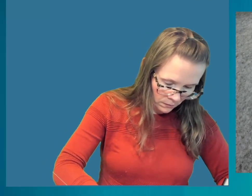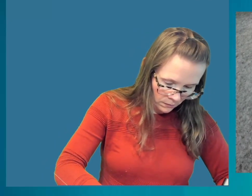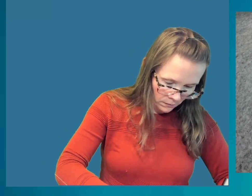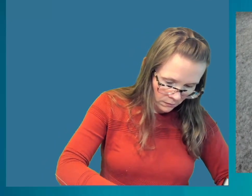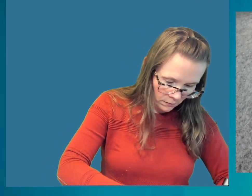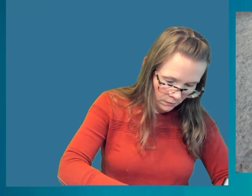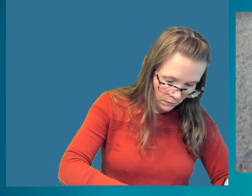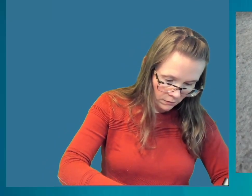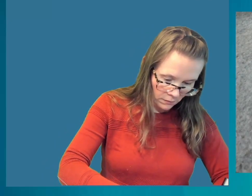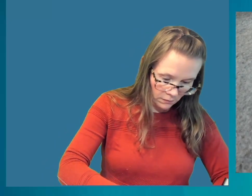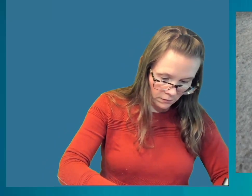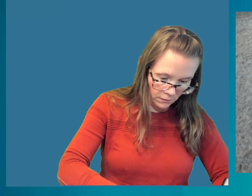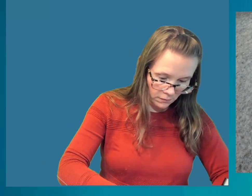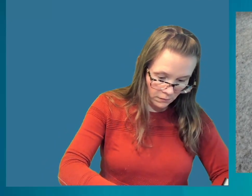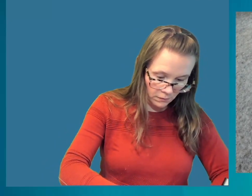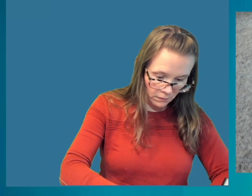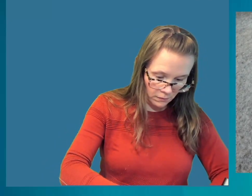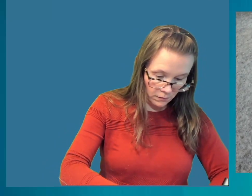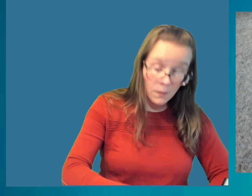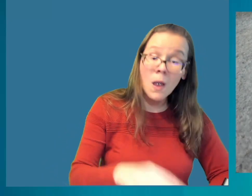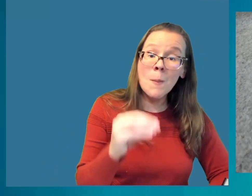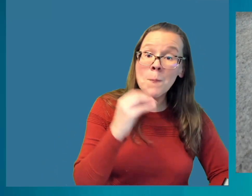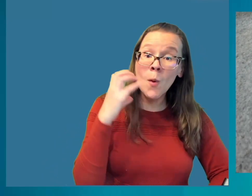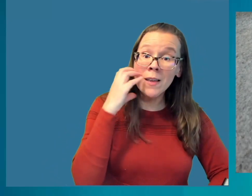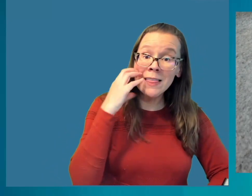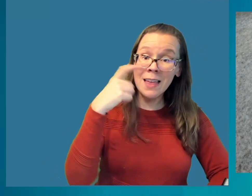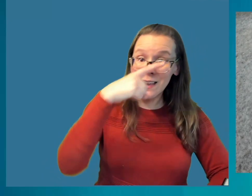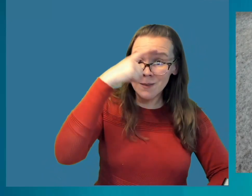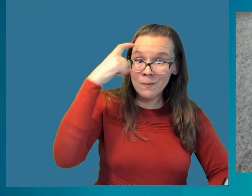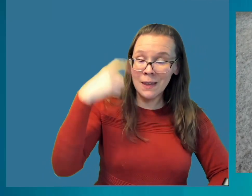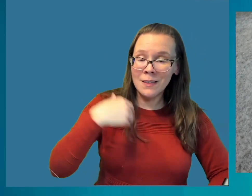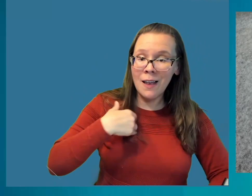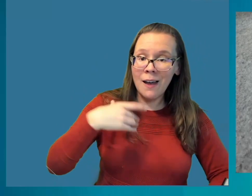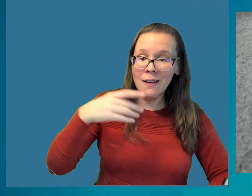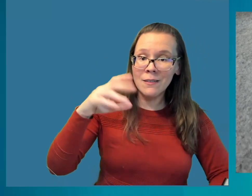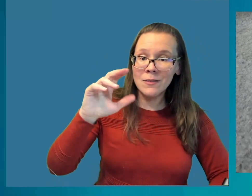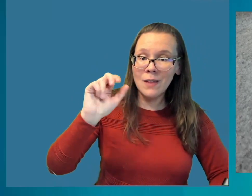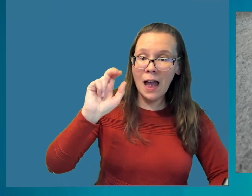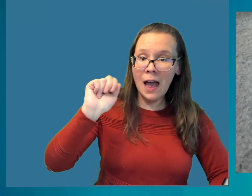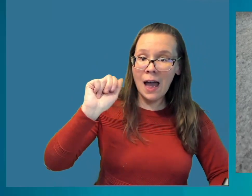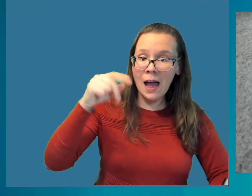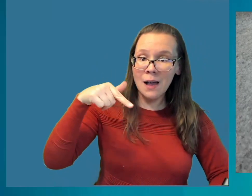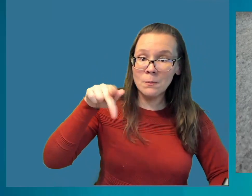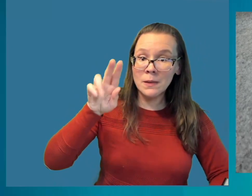the front of the postcard. 'Cause you just want it to look super nice and clean. Um,